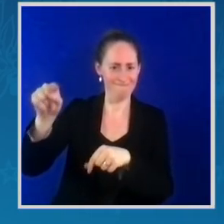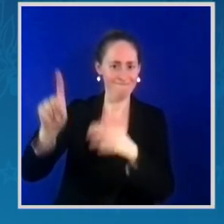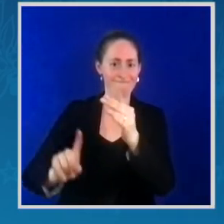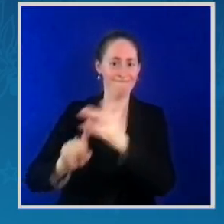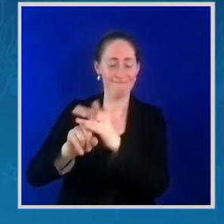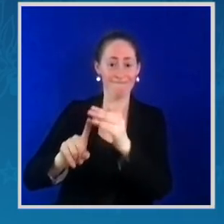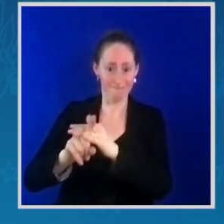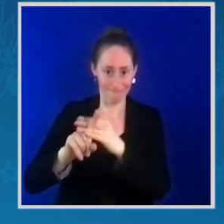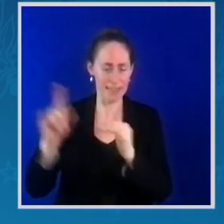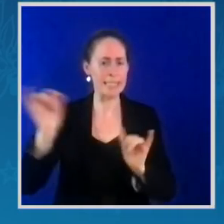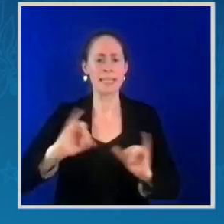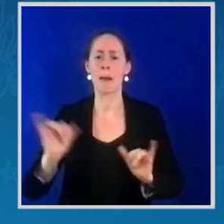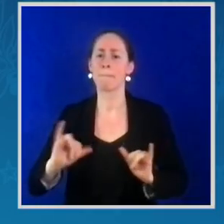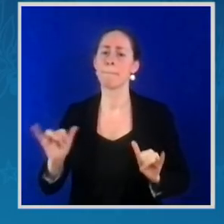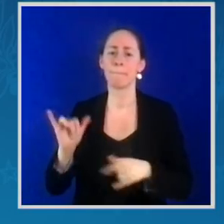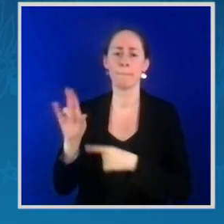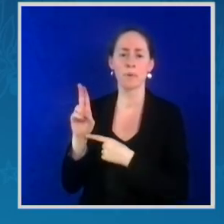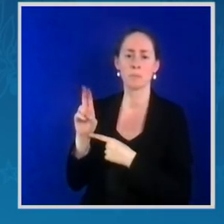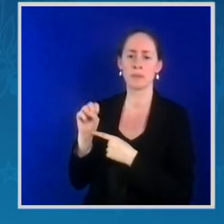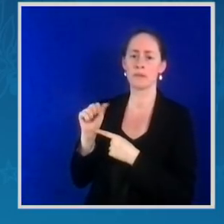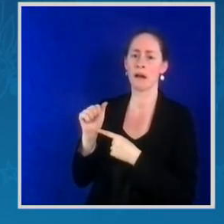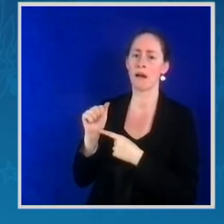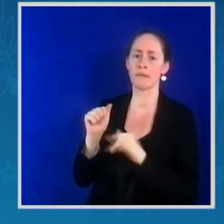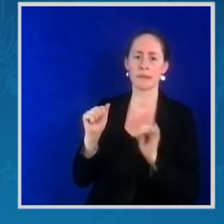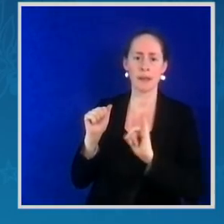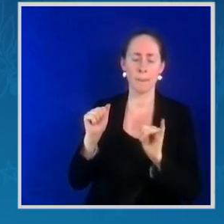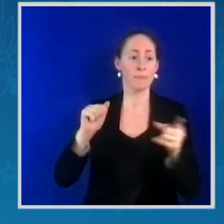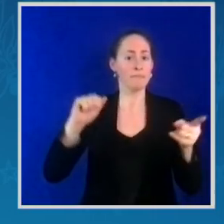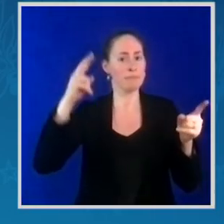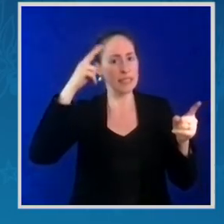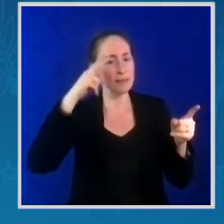in Guatemala and here, access to capital, big issue.